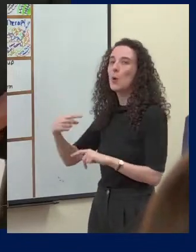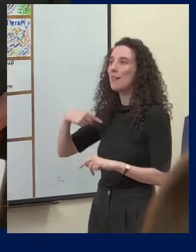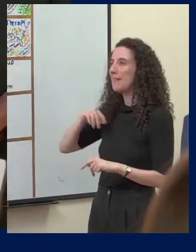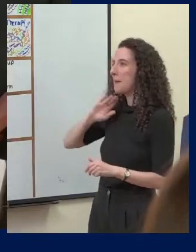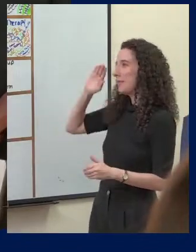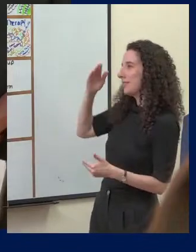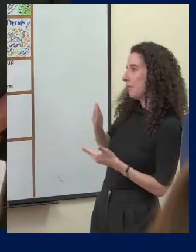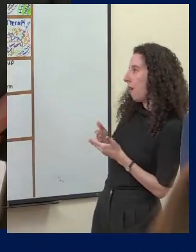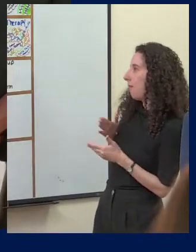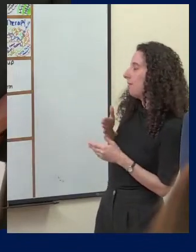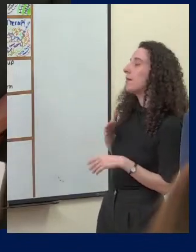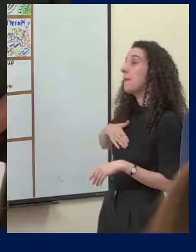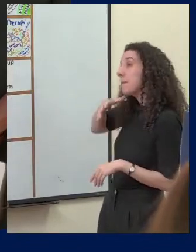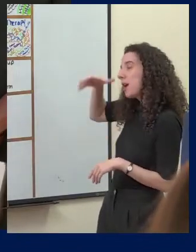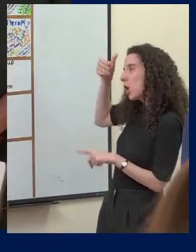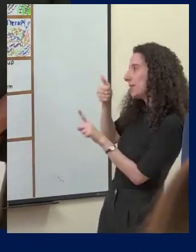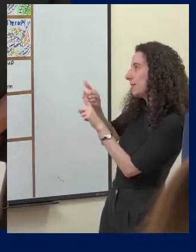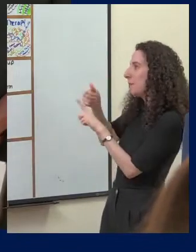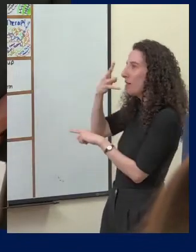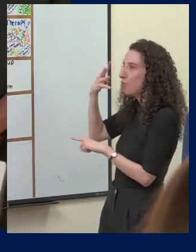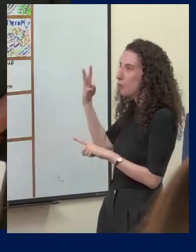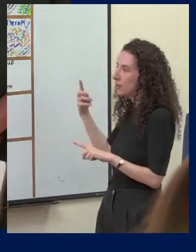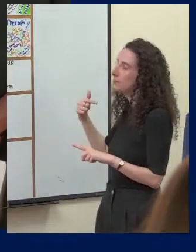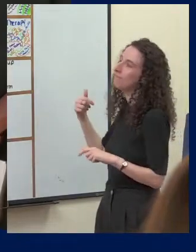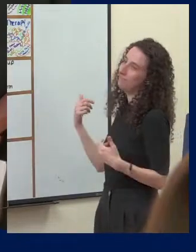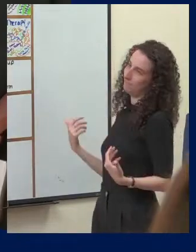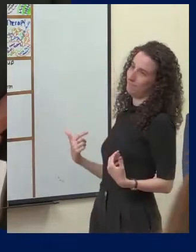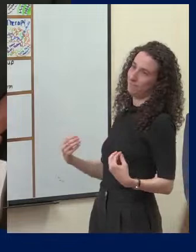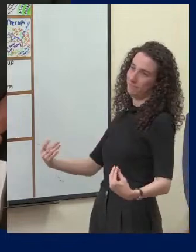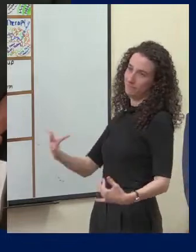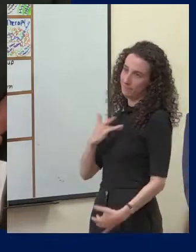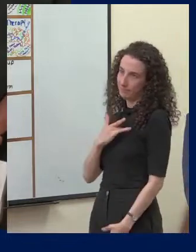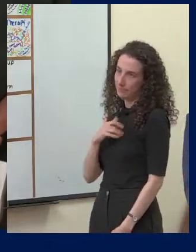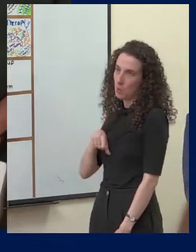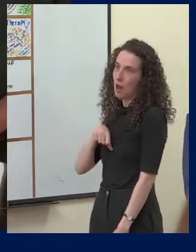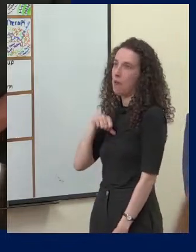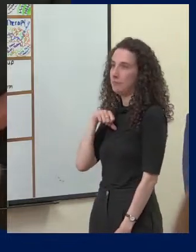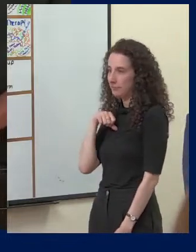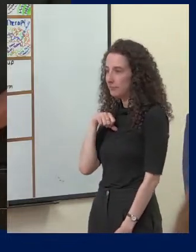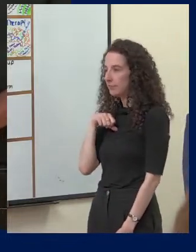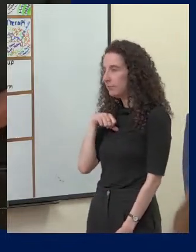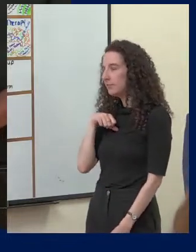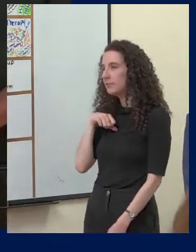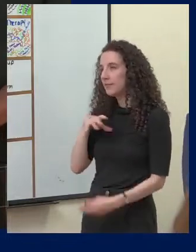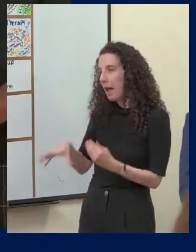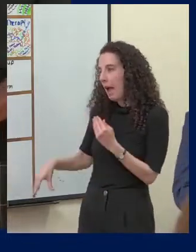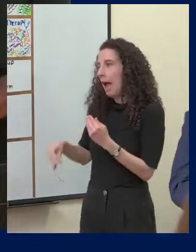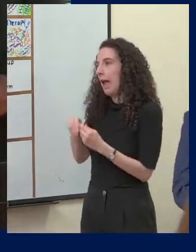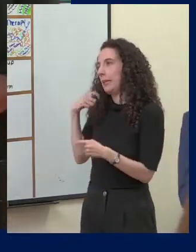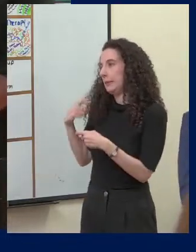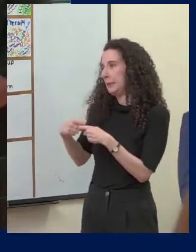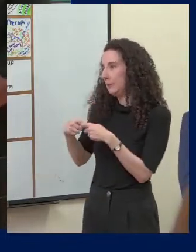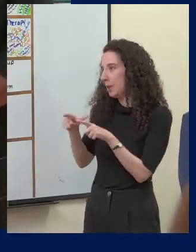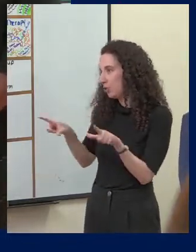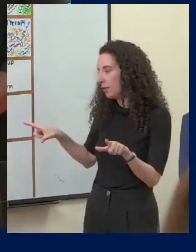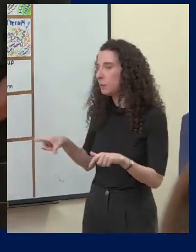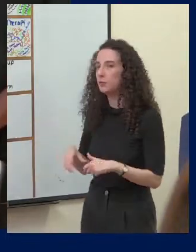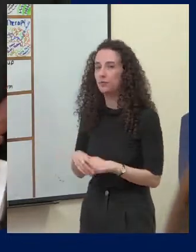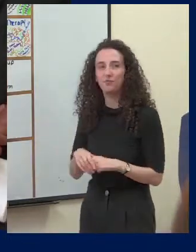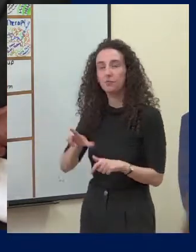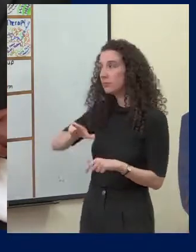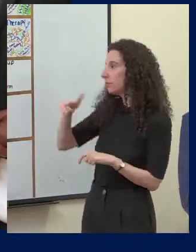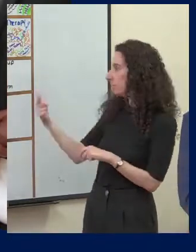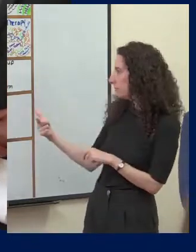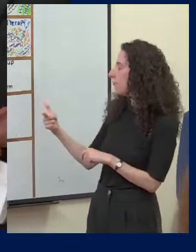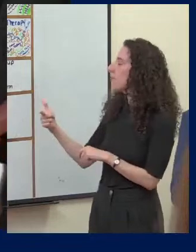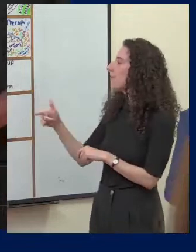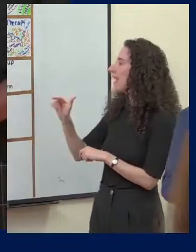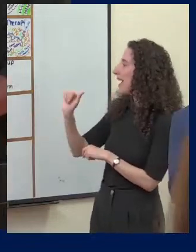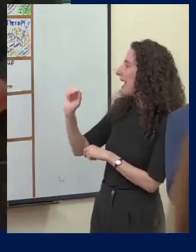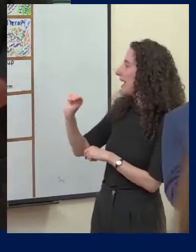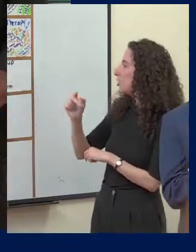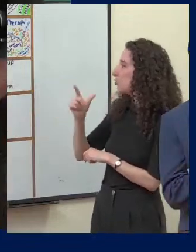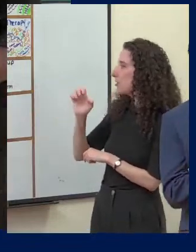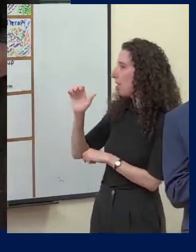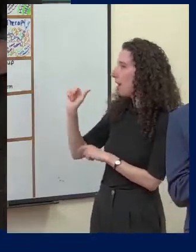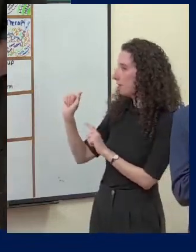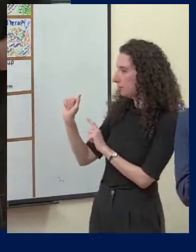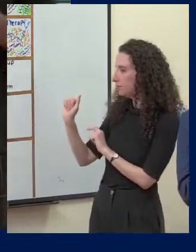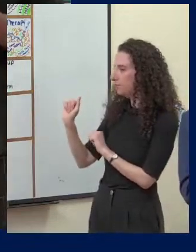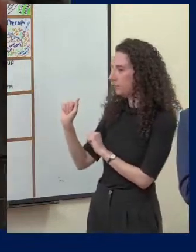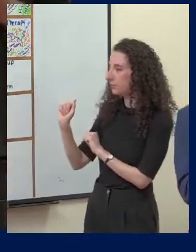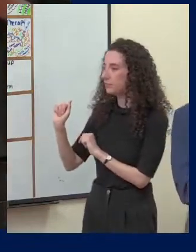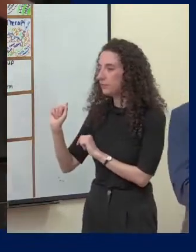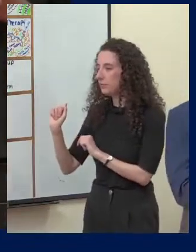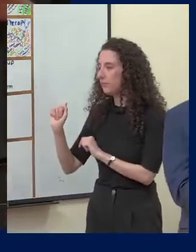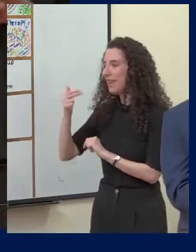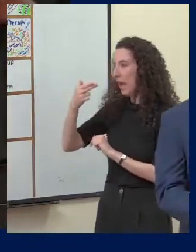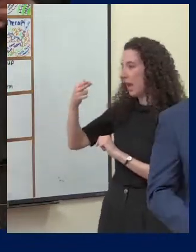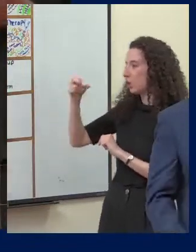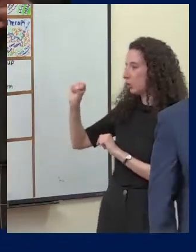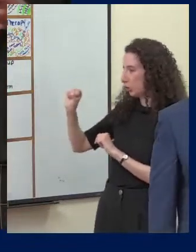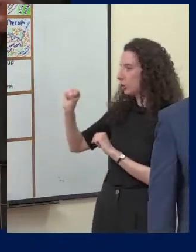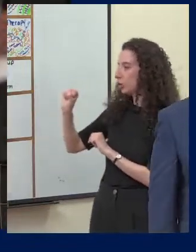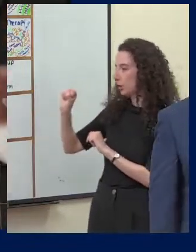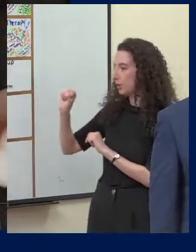And with that, let me turn it over to the deputy secretary of the DHHS.